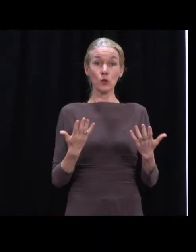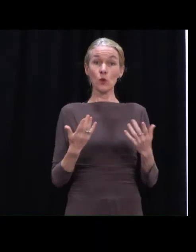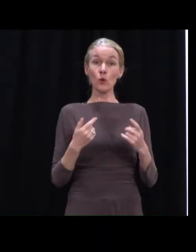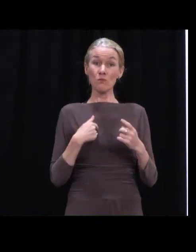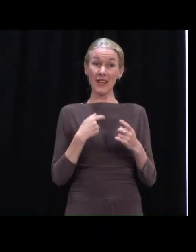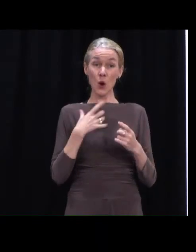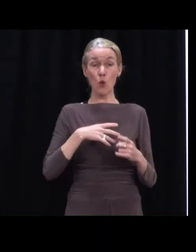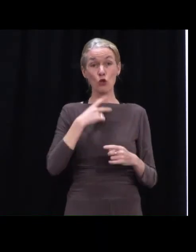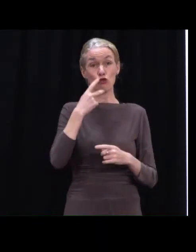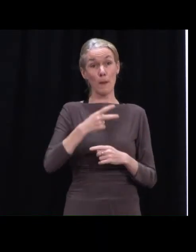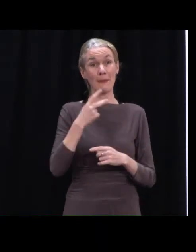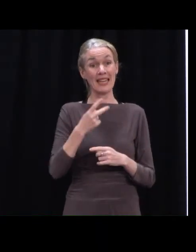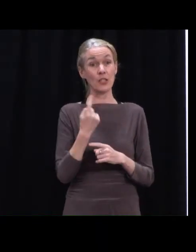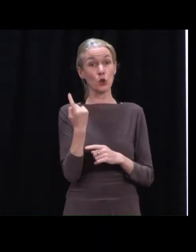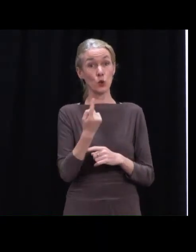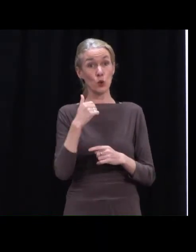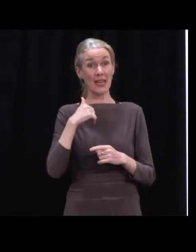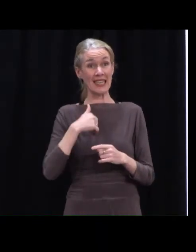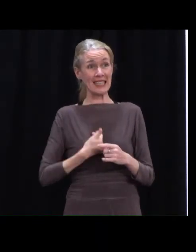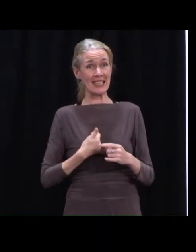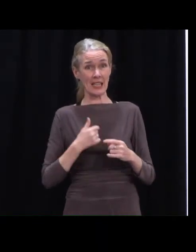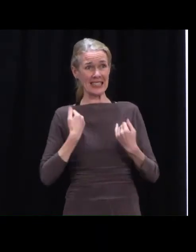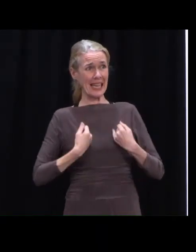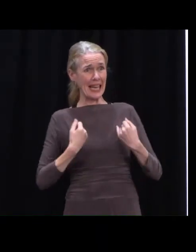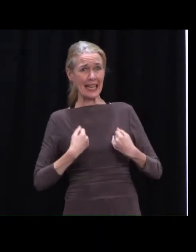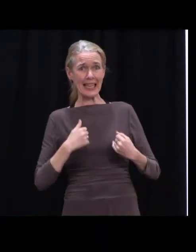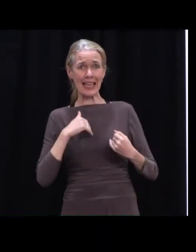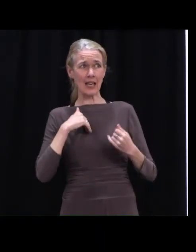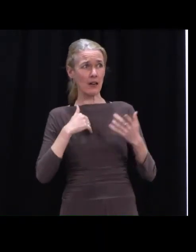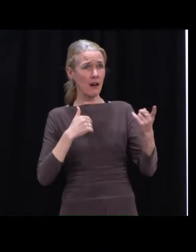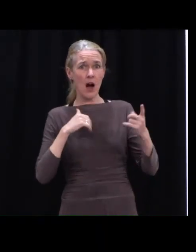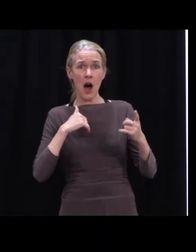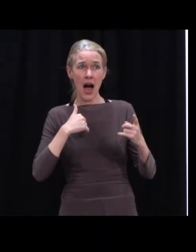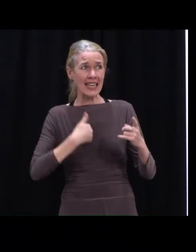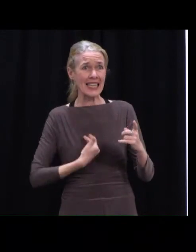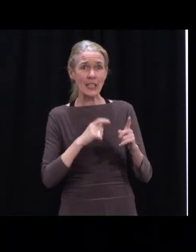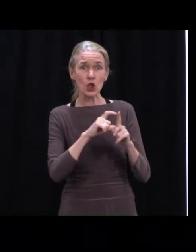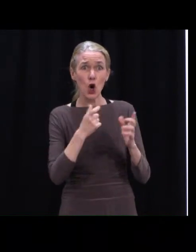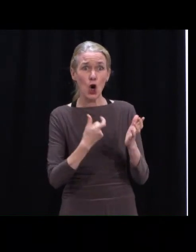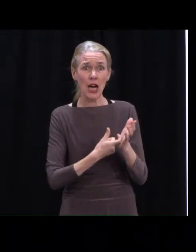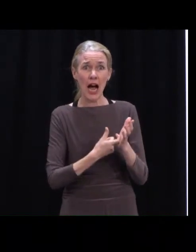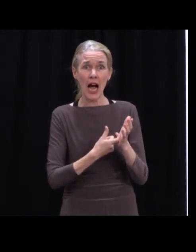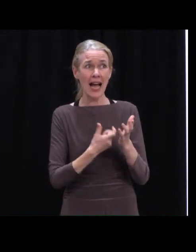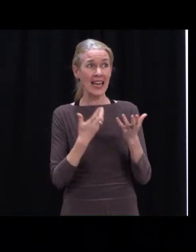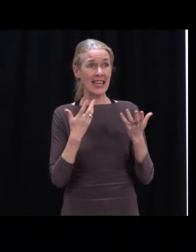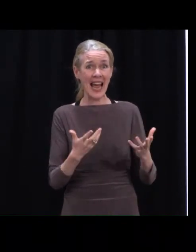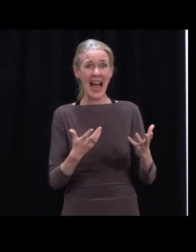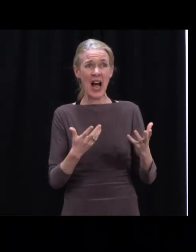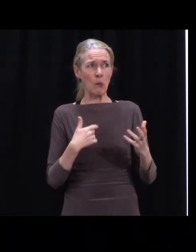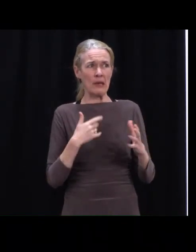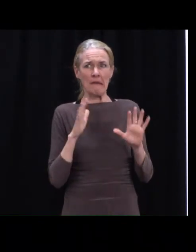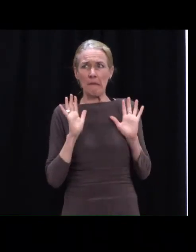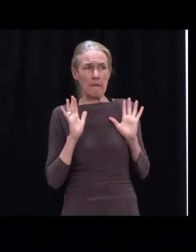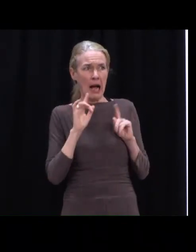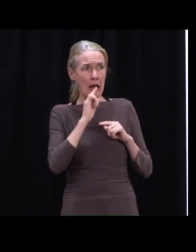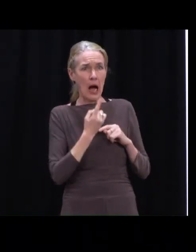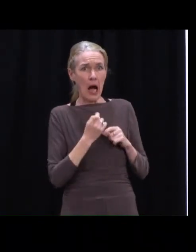framework and being vaccinated when eligible. I would like to stress it is important for anyone who needs any form of